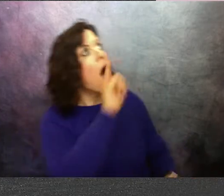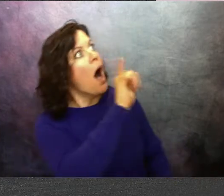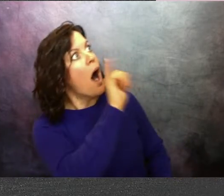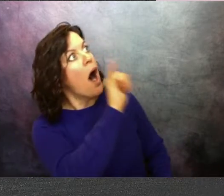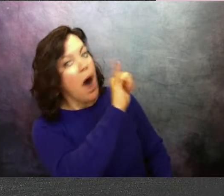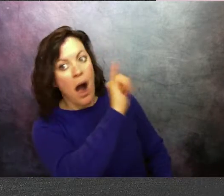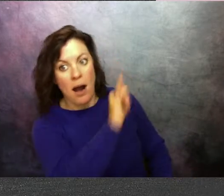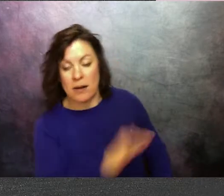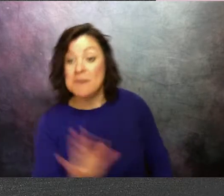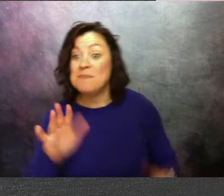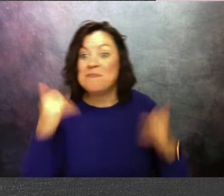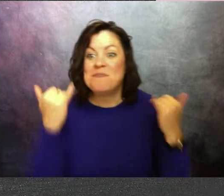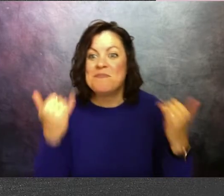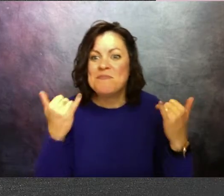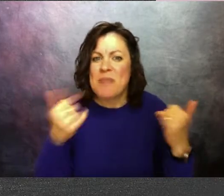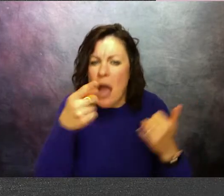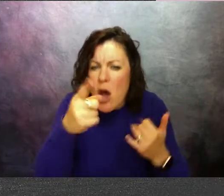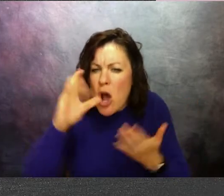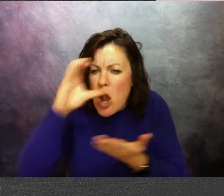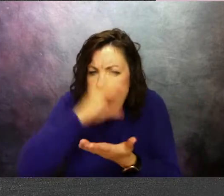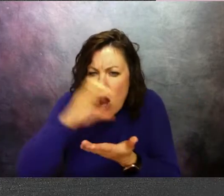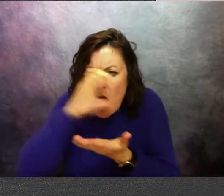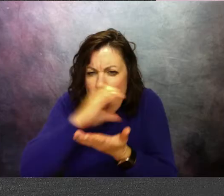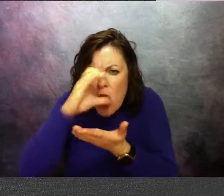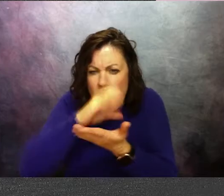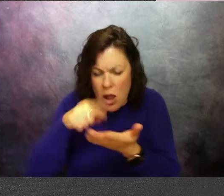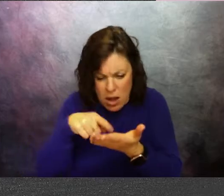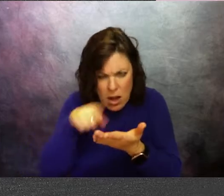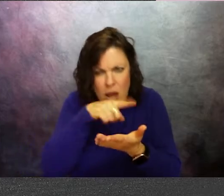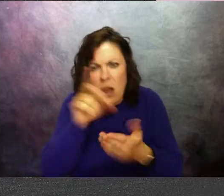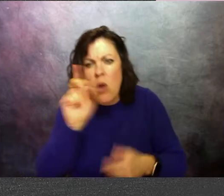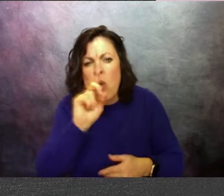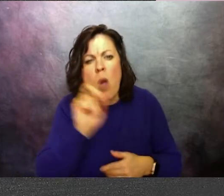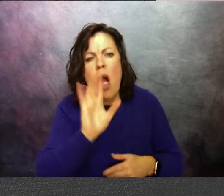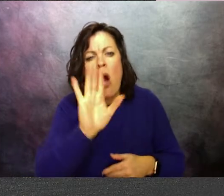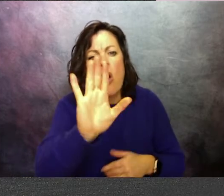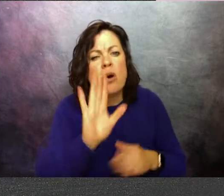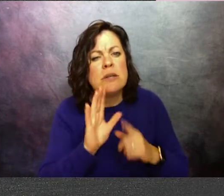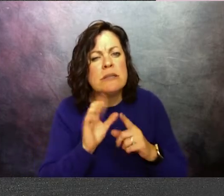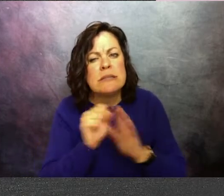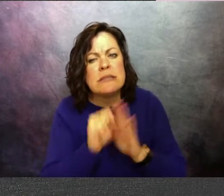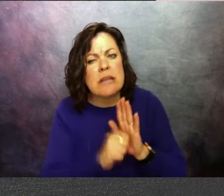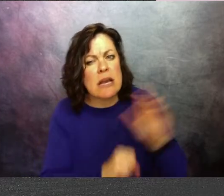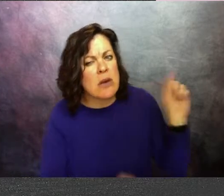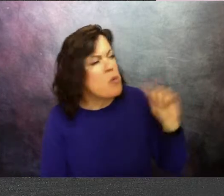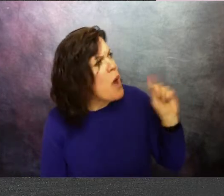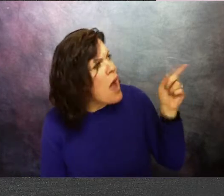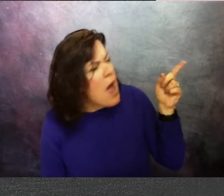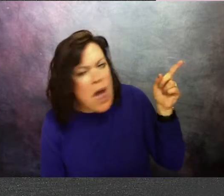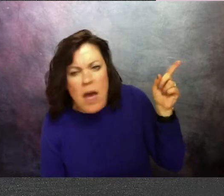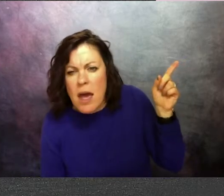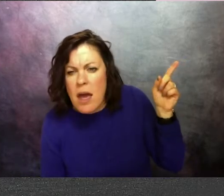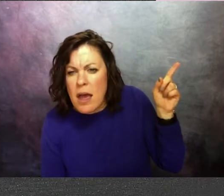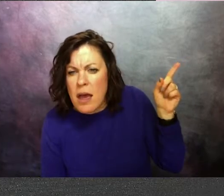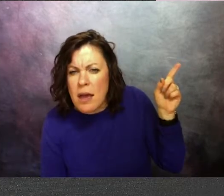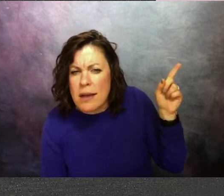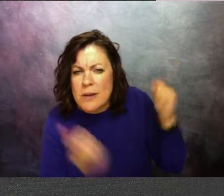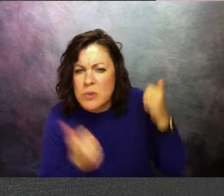And we are going to look for our state on the map. Let's see. What do you think? Where do you think our state is?